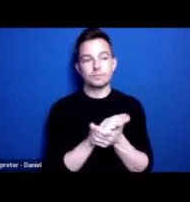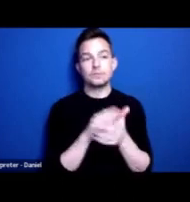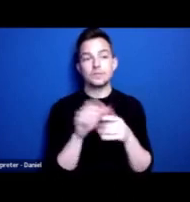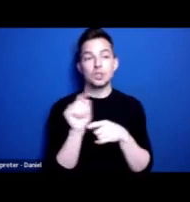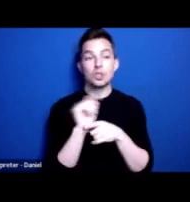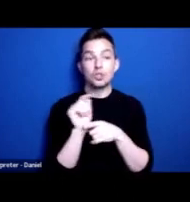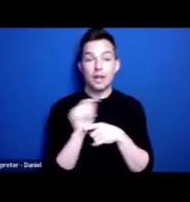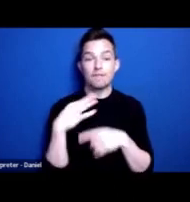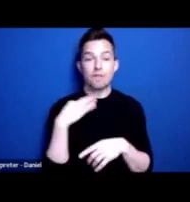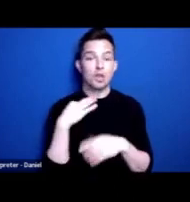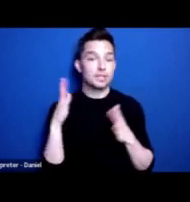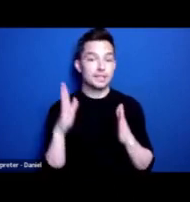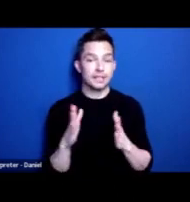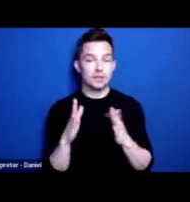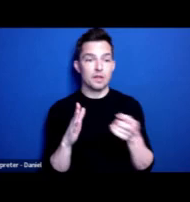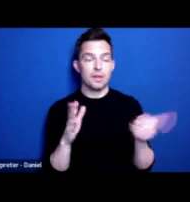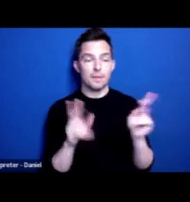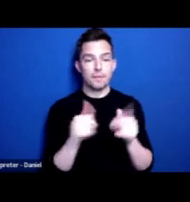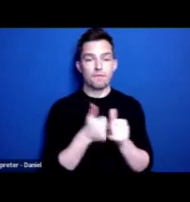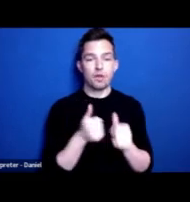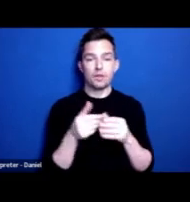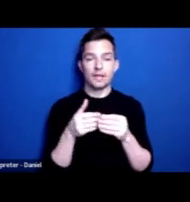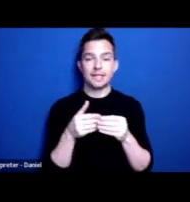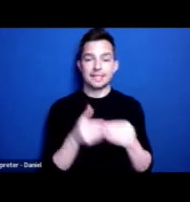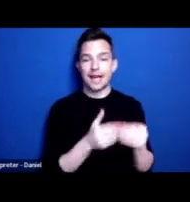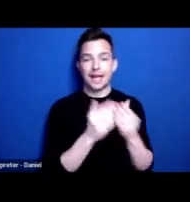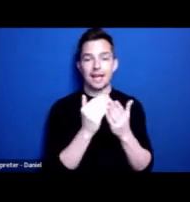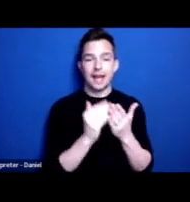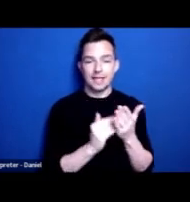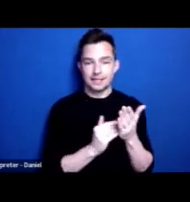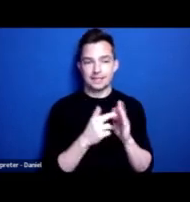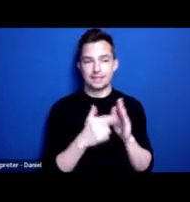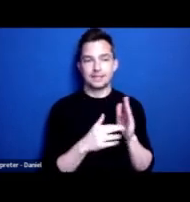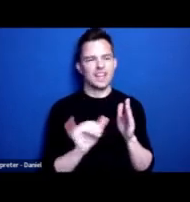the duration is approximately a year with weekly contacts via